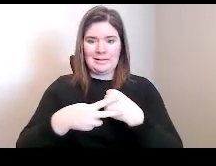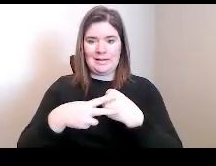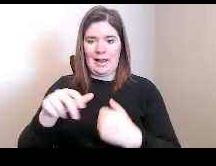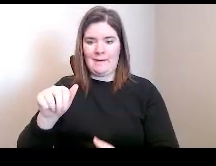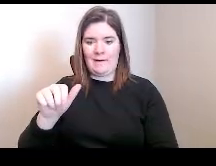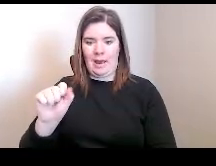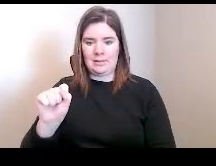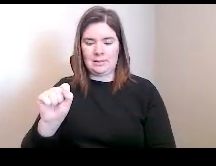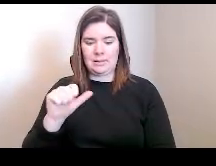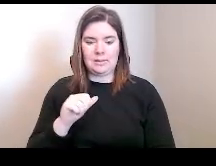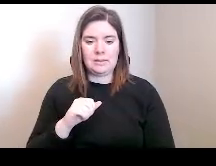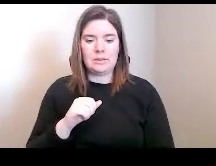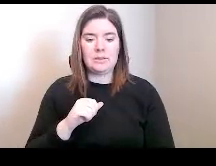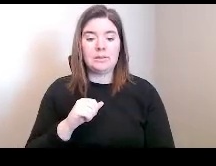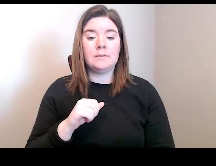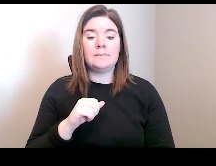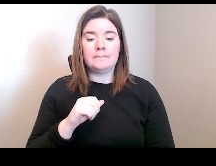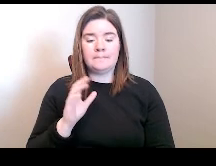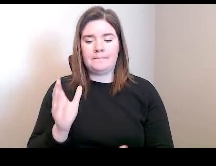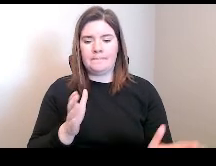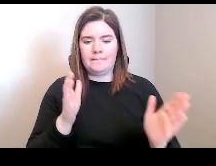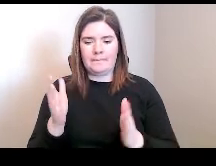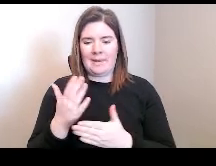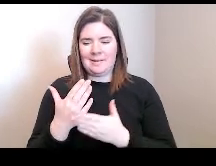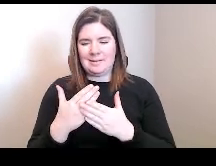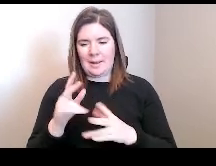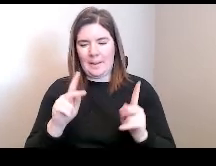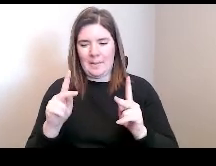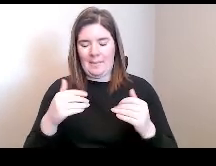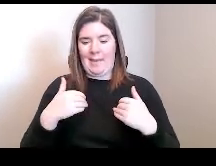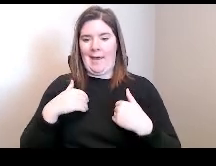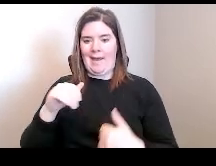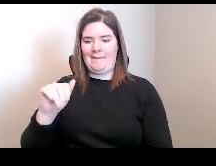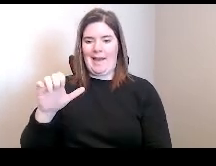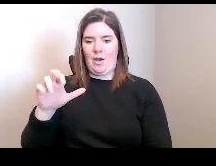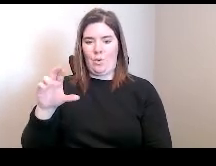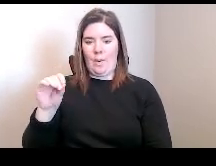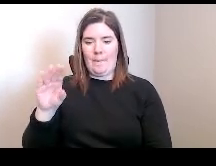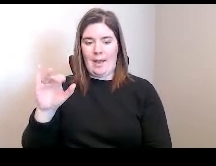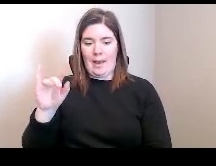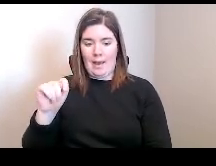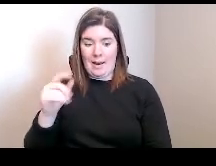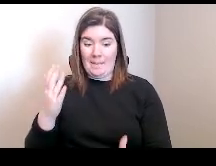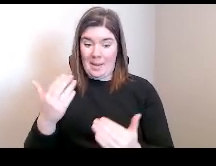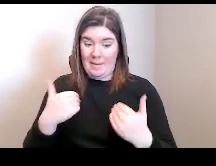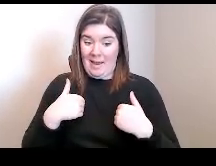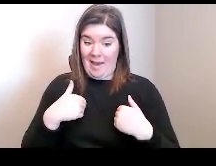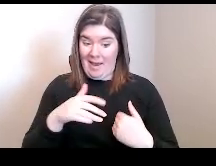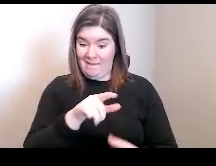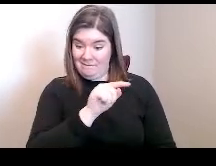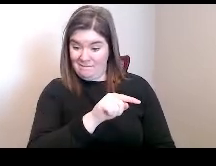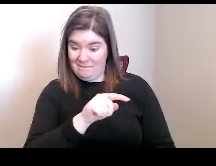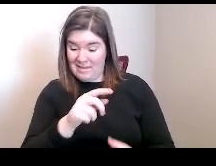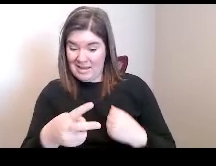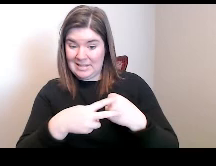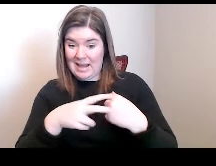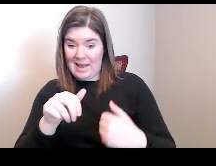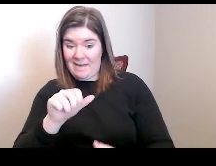And in this case, you know, some of you who do have Acrobat might actually have the "Save as Adobe PDF". I don't actually want to do that in this case.